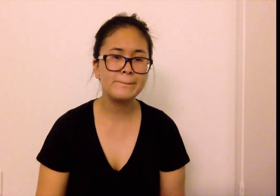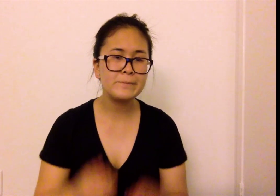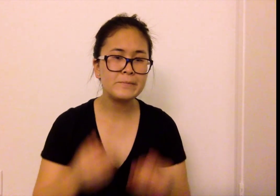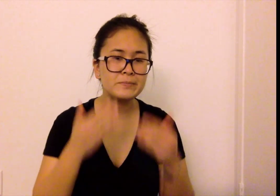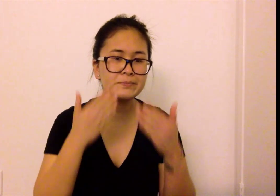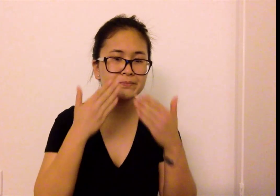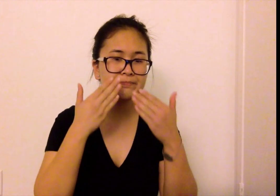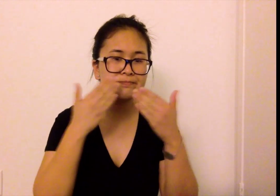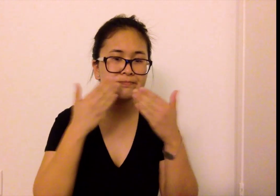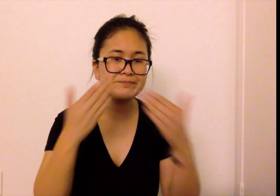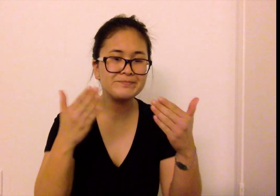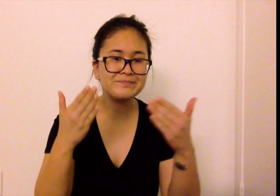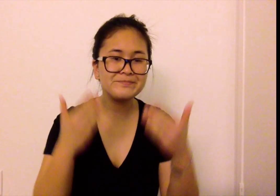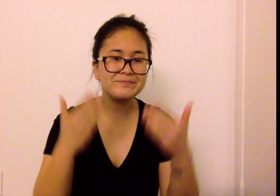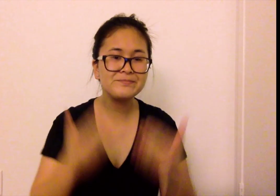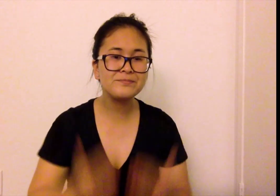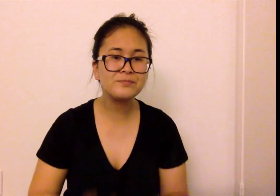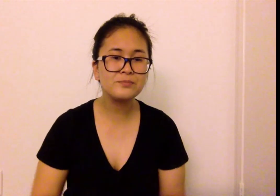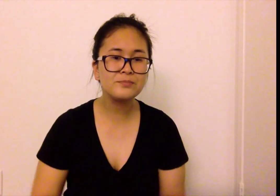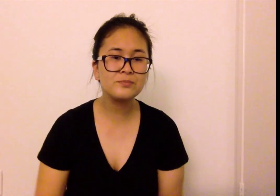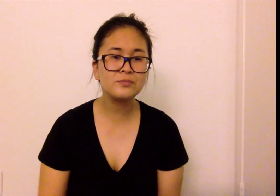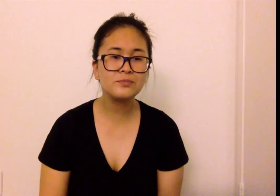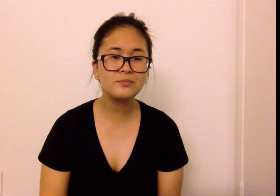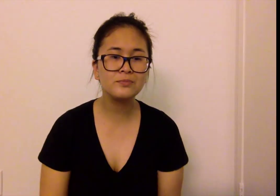Thank you.